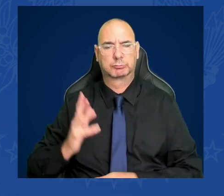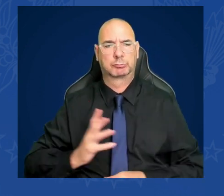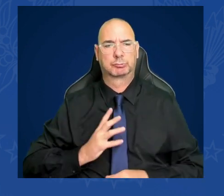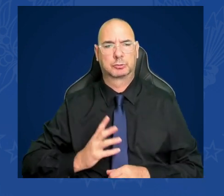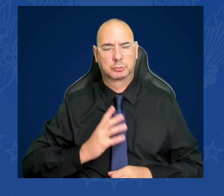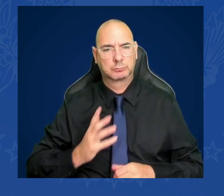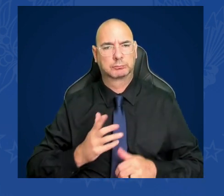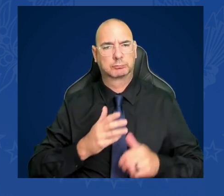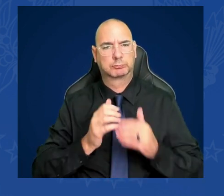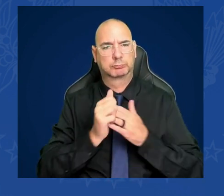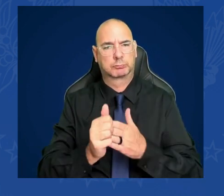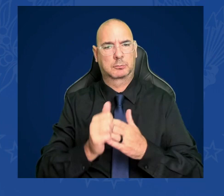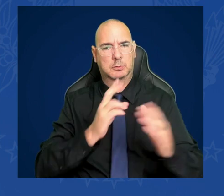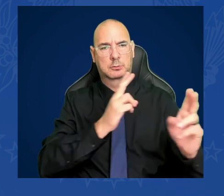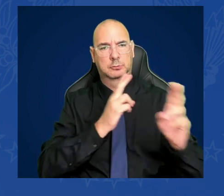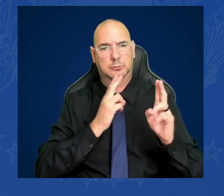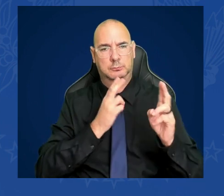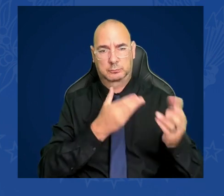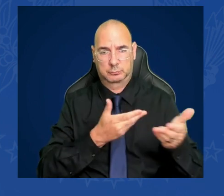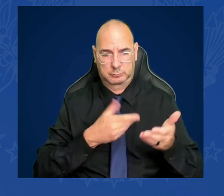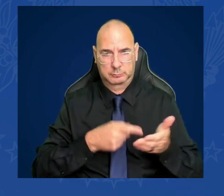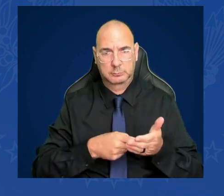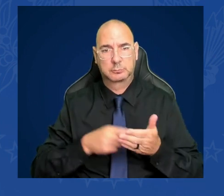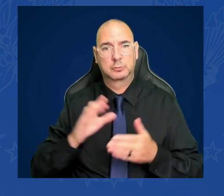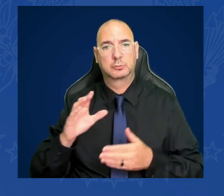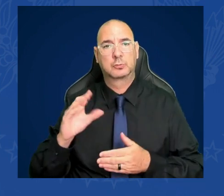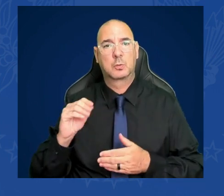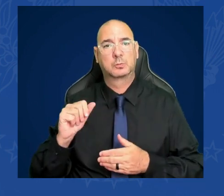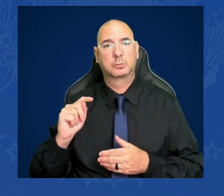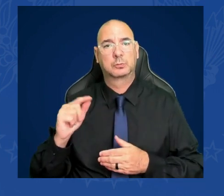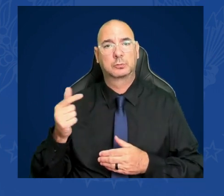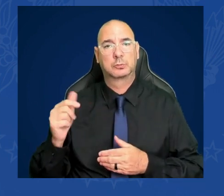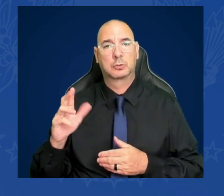and to our department for the 39 years of service